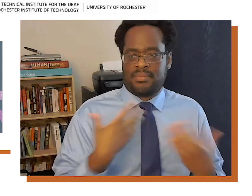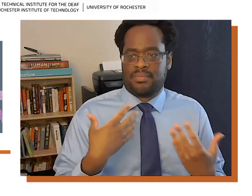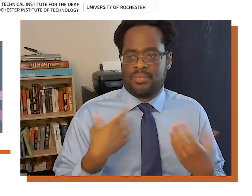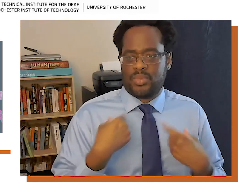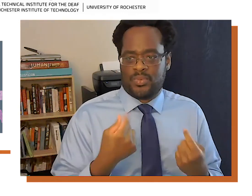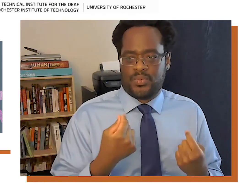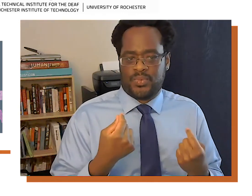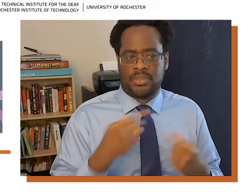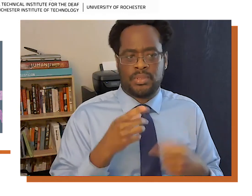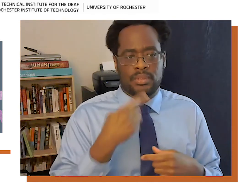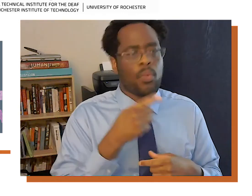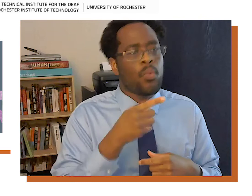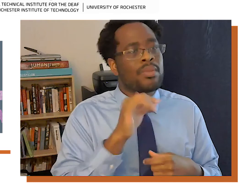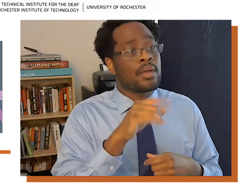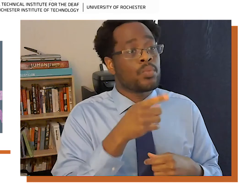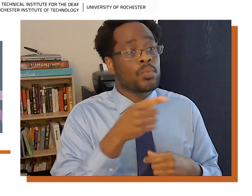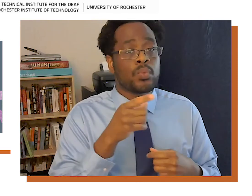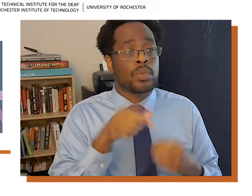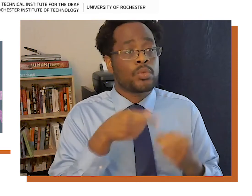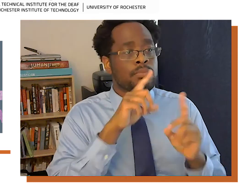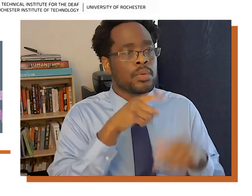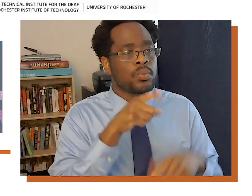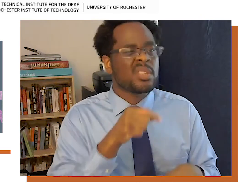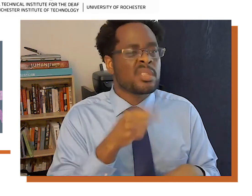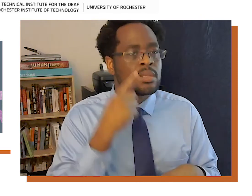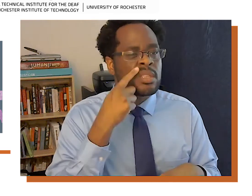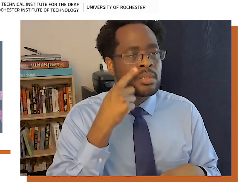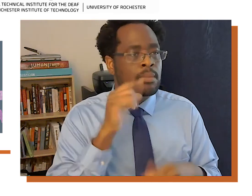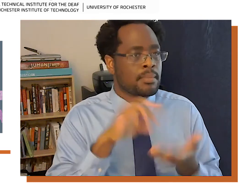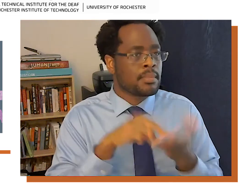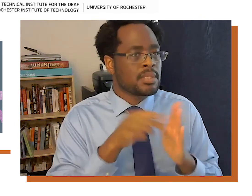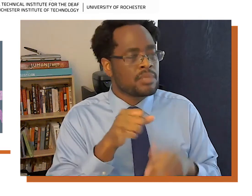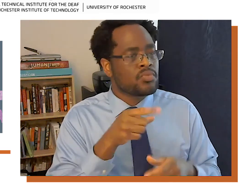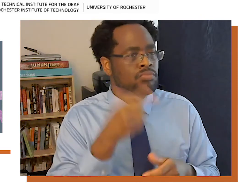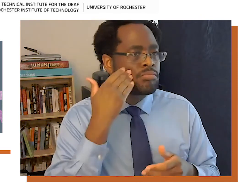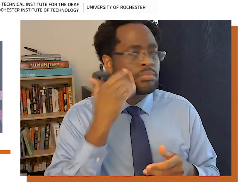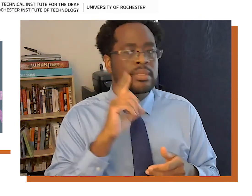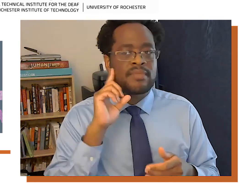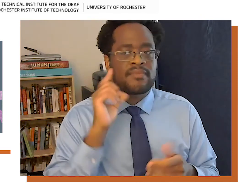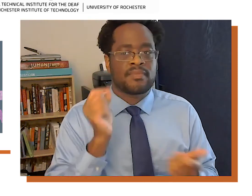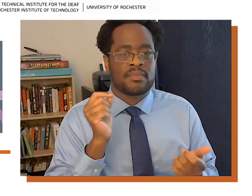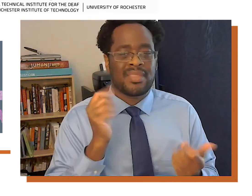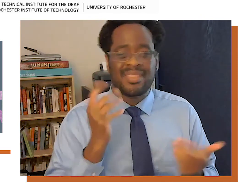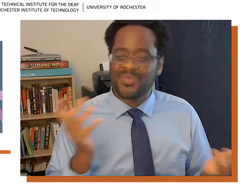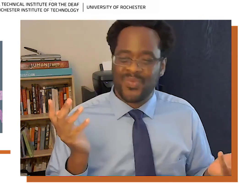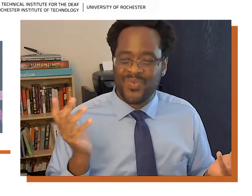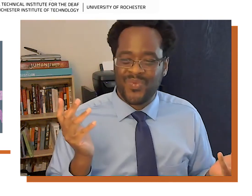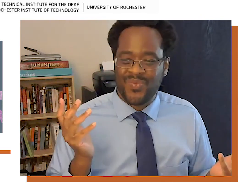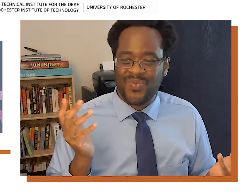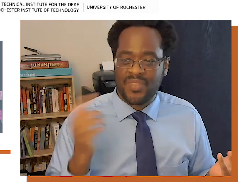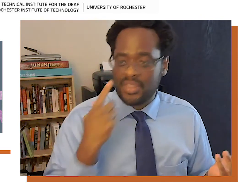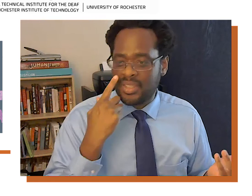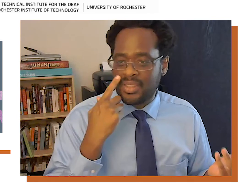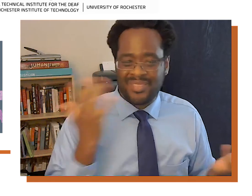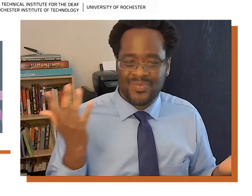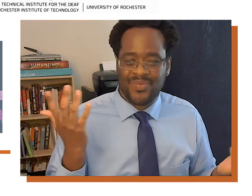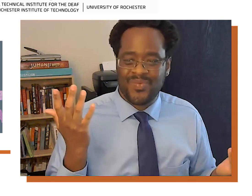"Oh, well, obviously you're Deaf," and I'm like, "Well, why? Why do you think so?" and they said, "Because you just, you know, "crunched your nose up a little bit. You crinkled your nose."